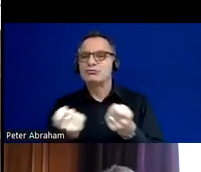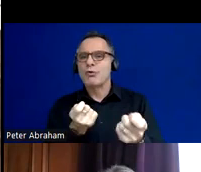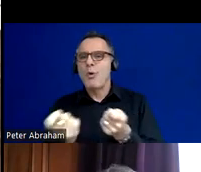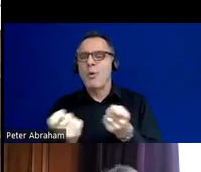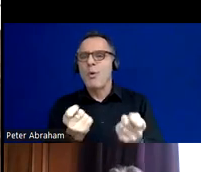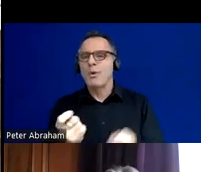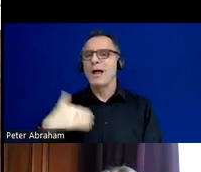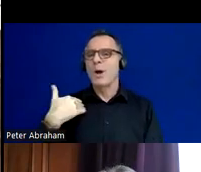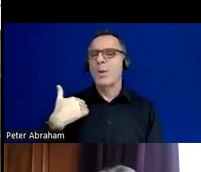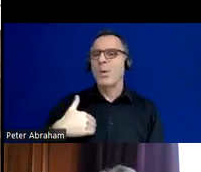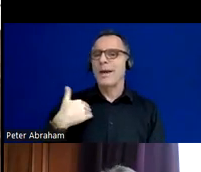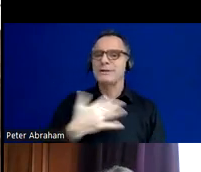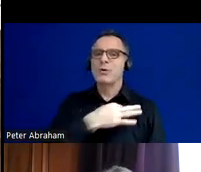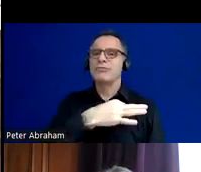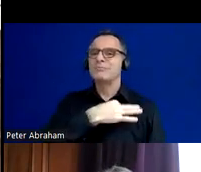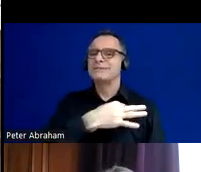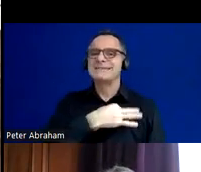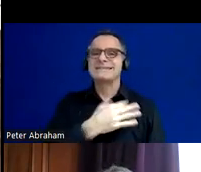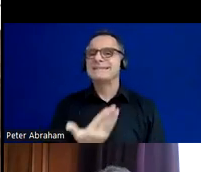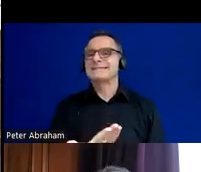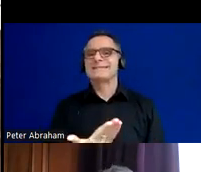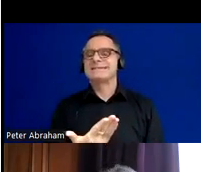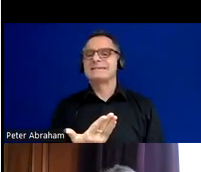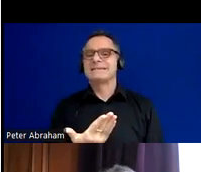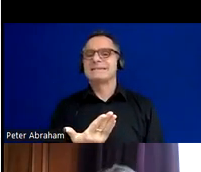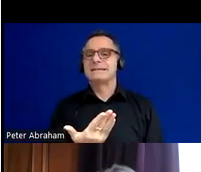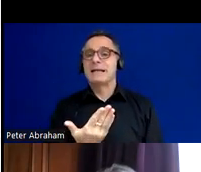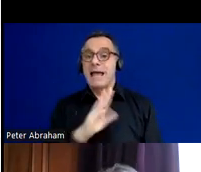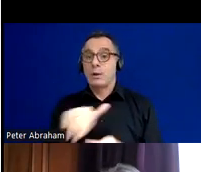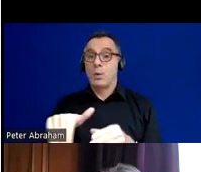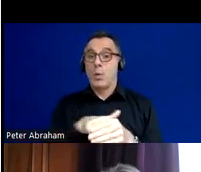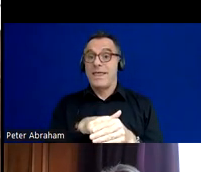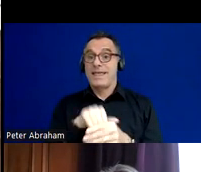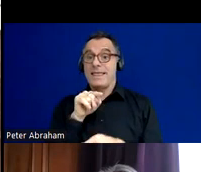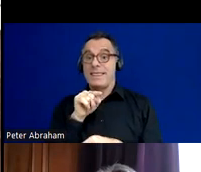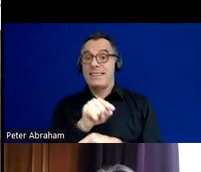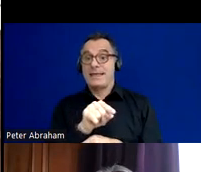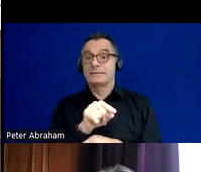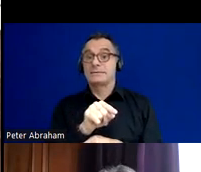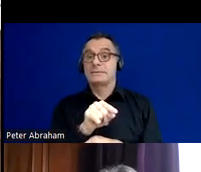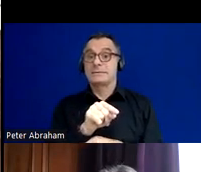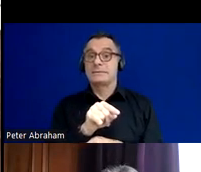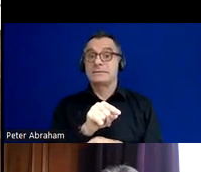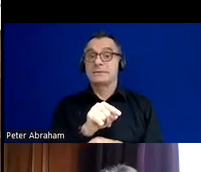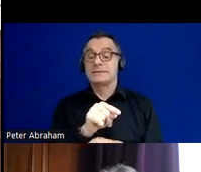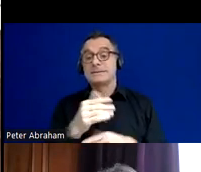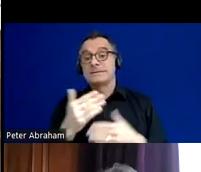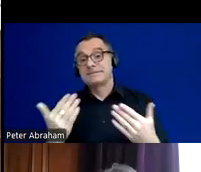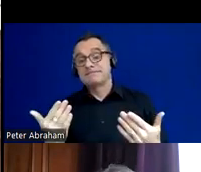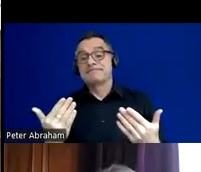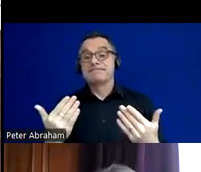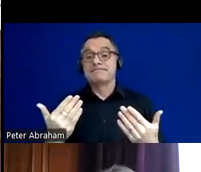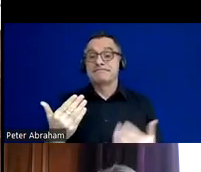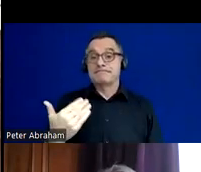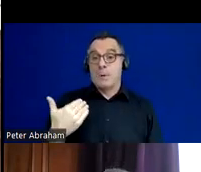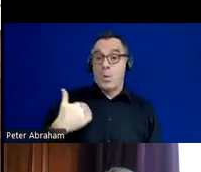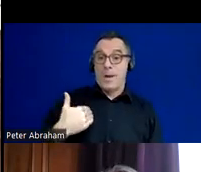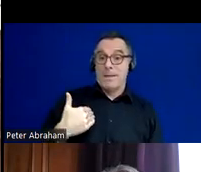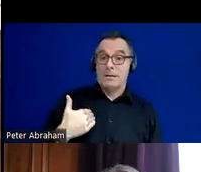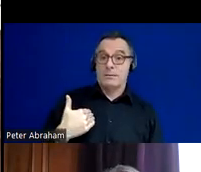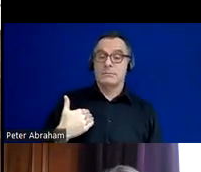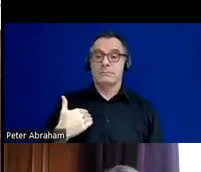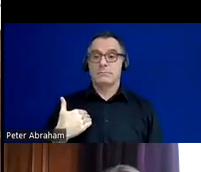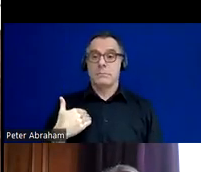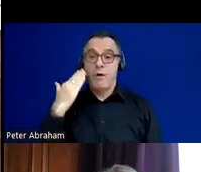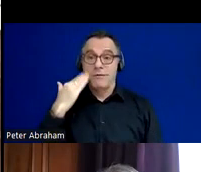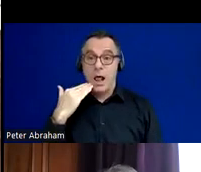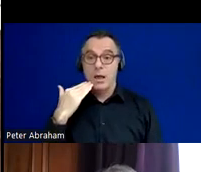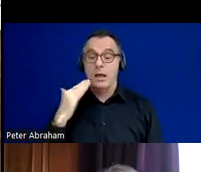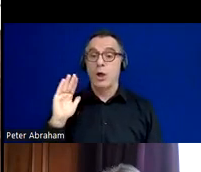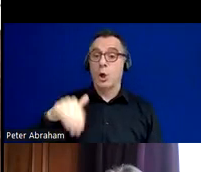really not represented at all and within that women of colour, queer women, disabled women,